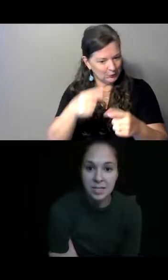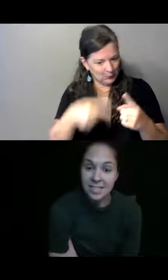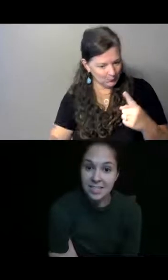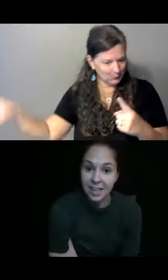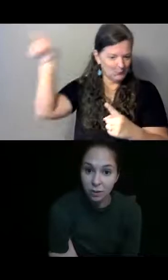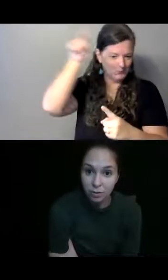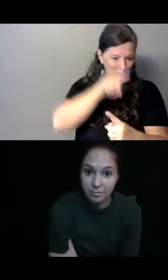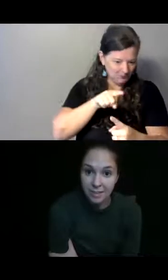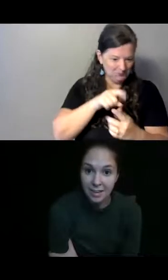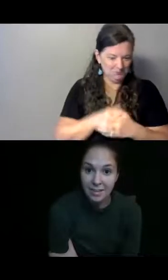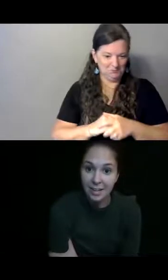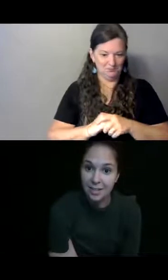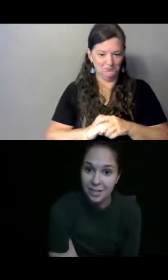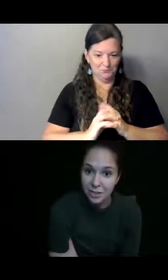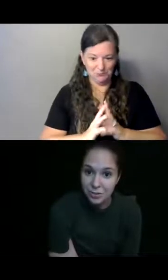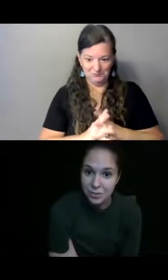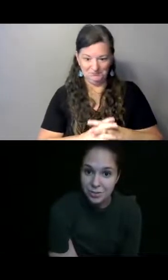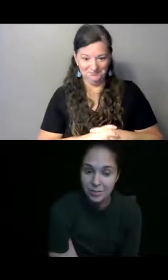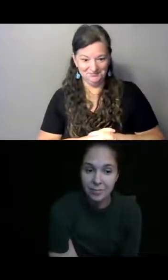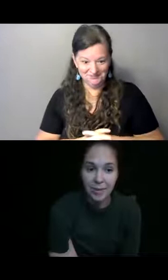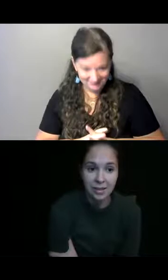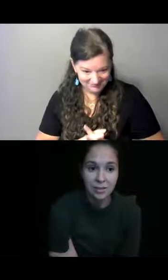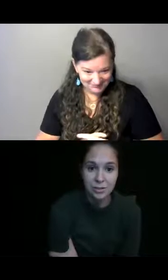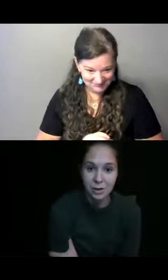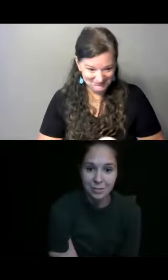this cycle and then it continues back to the start.